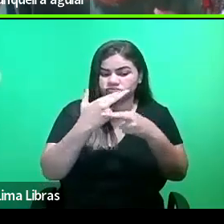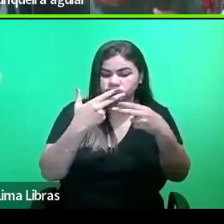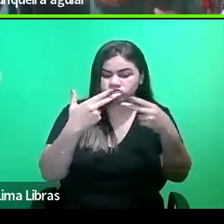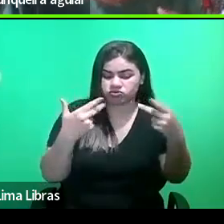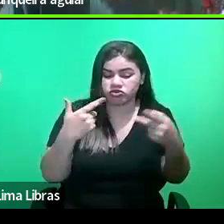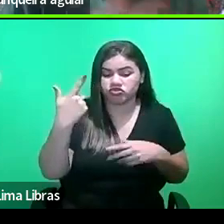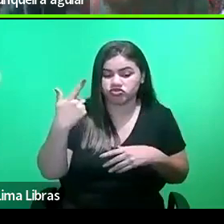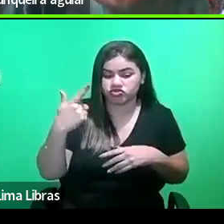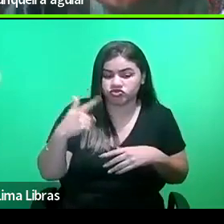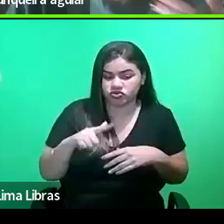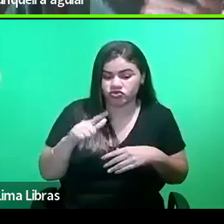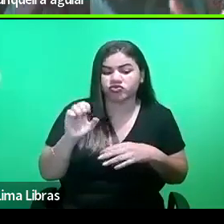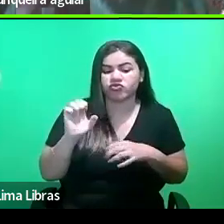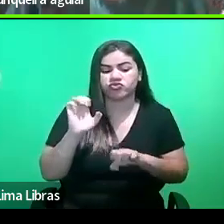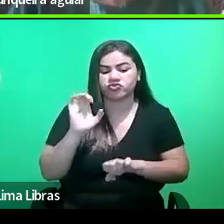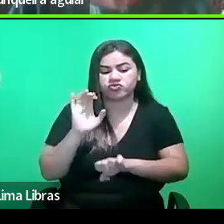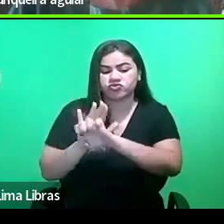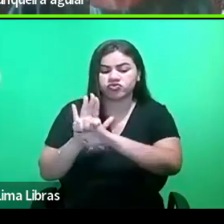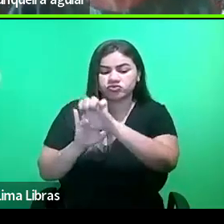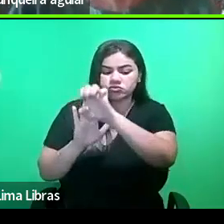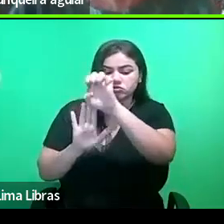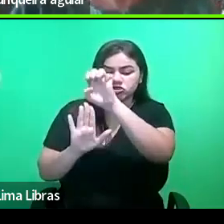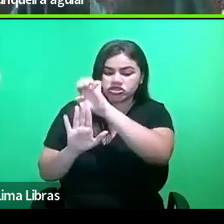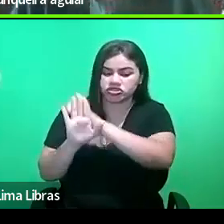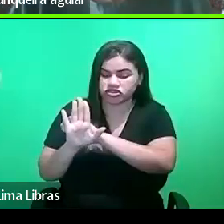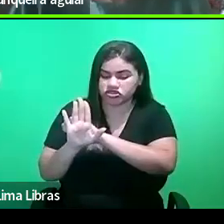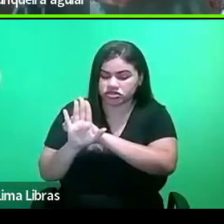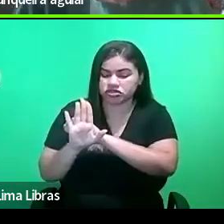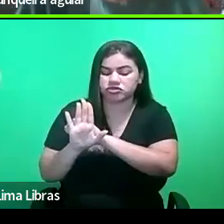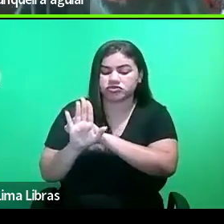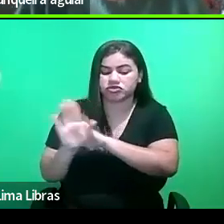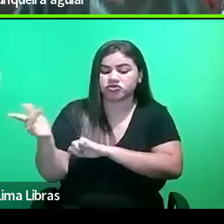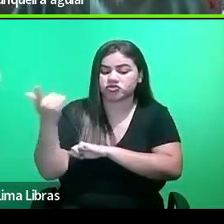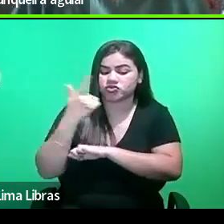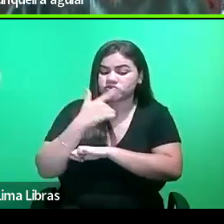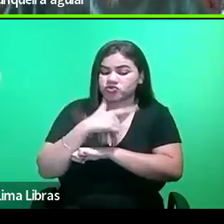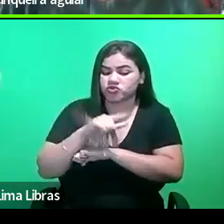to be